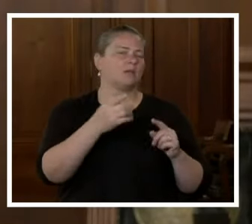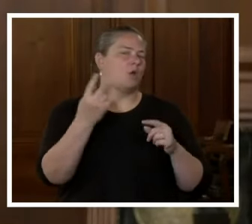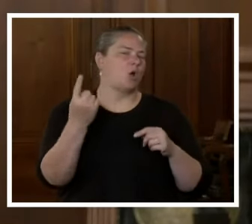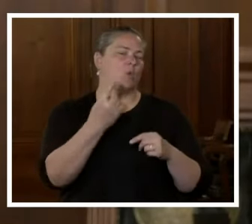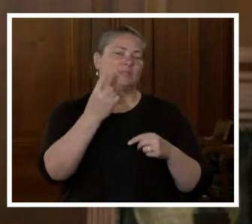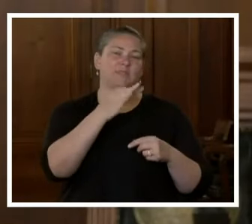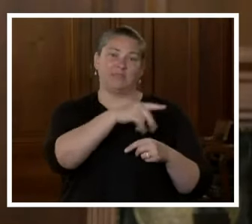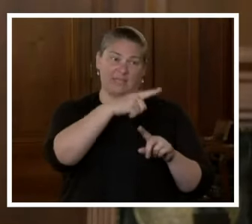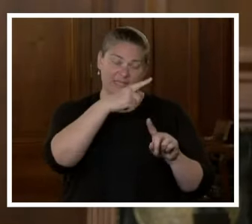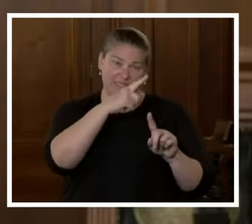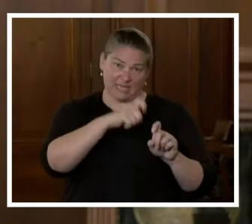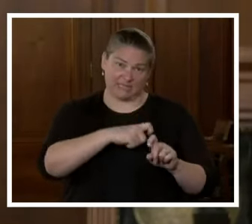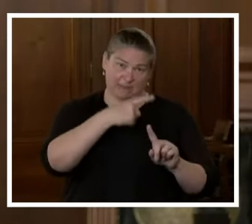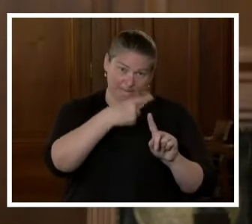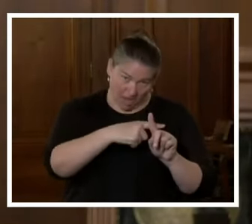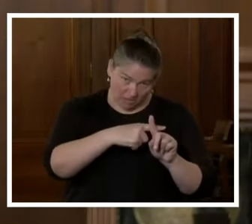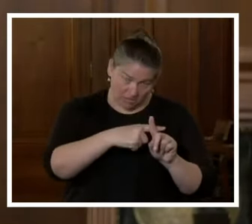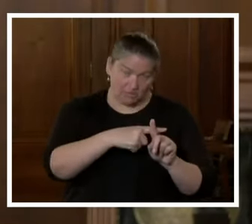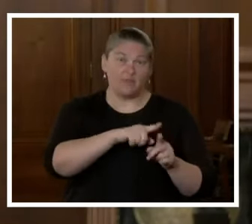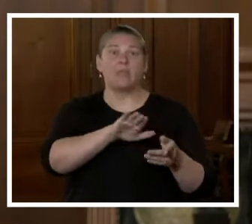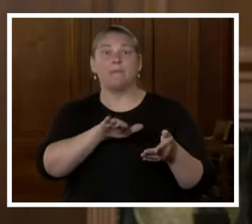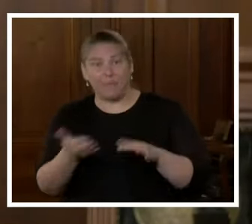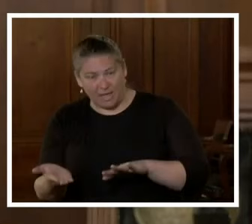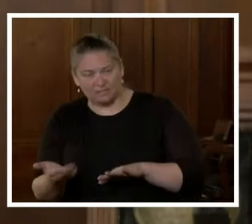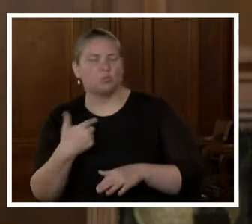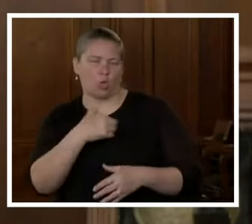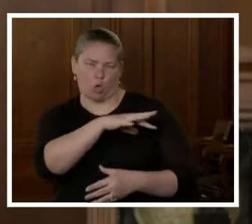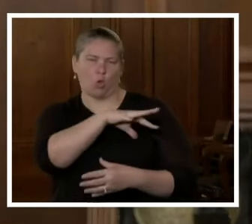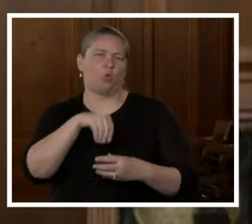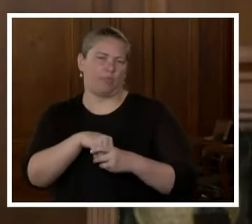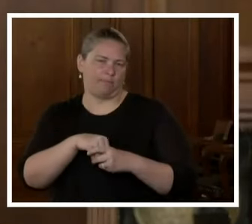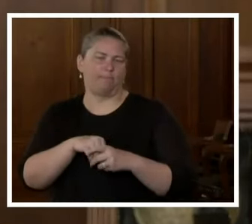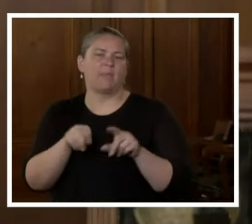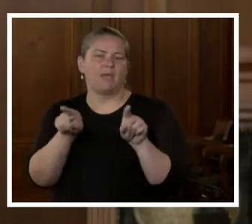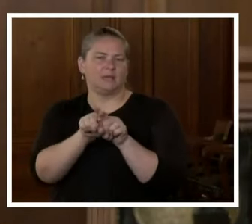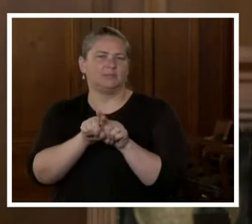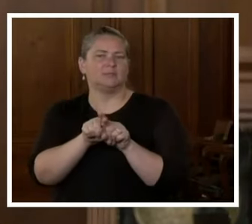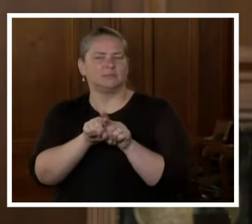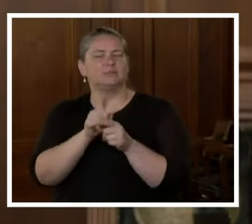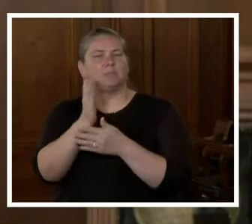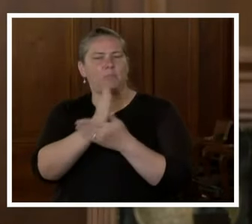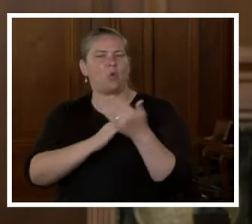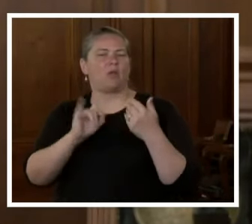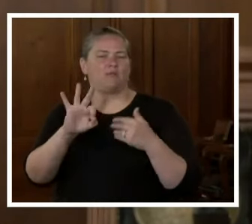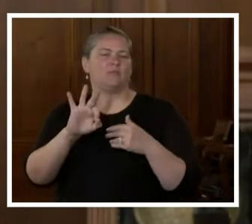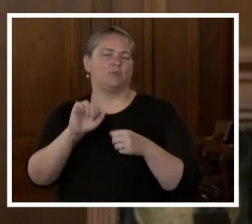THIS AFTERNOON, 11.5 MILLION FOCUS ODD REBUILDING RELIEF